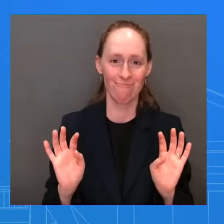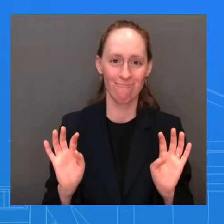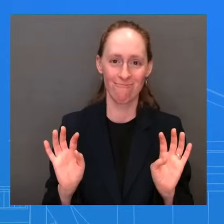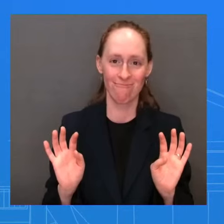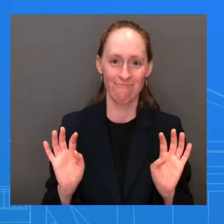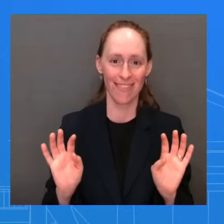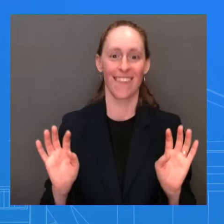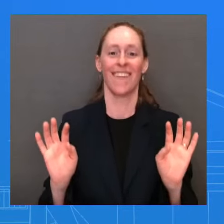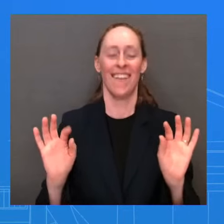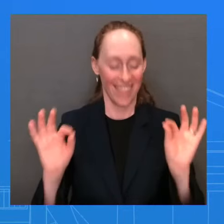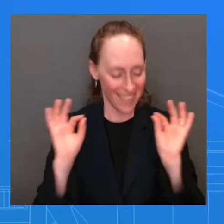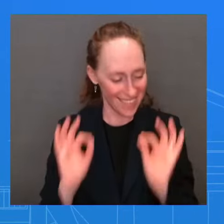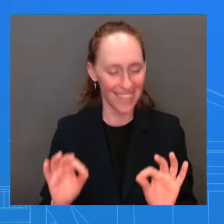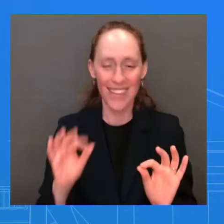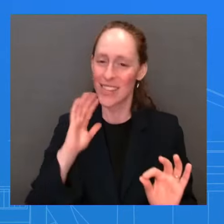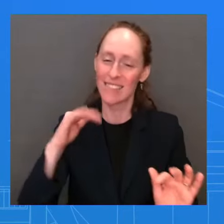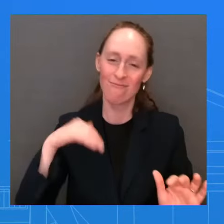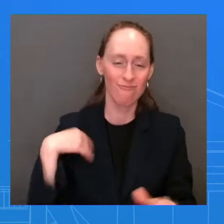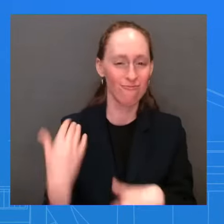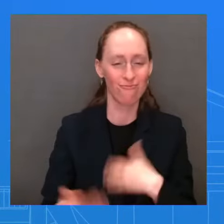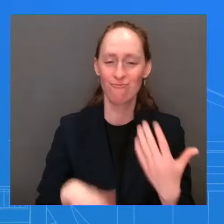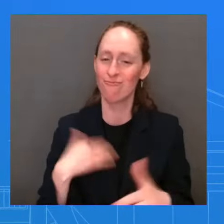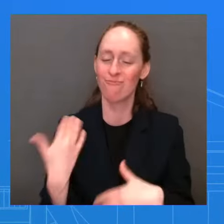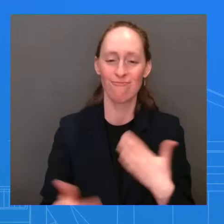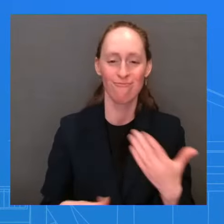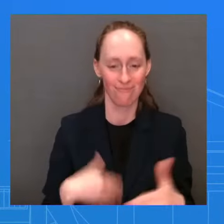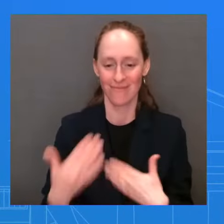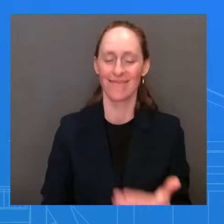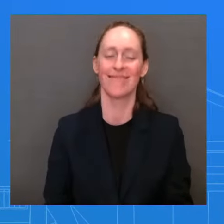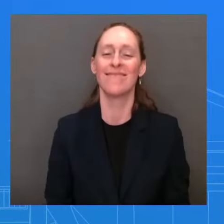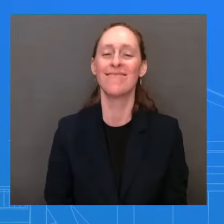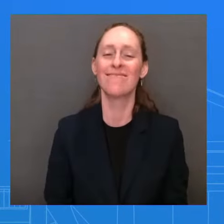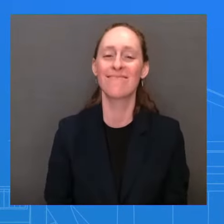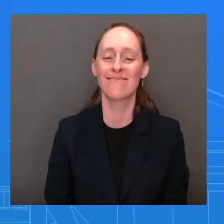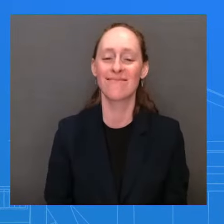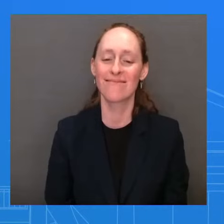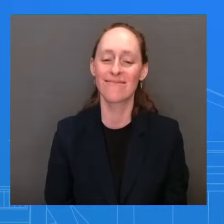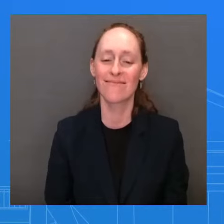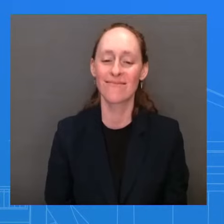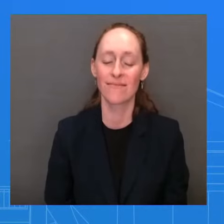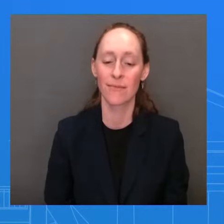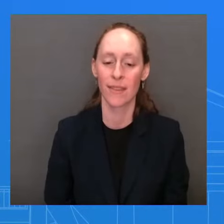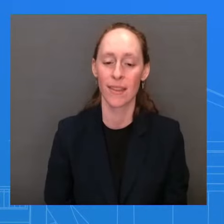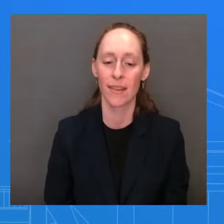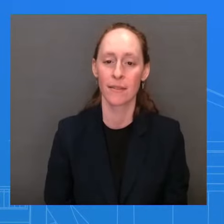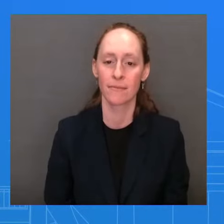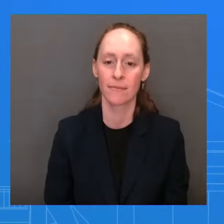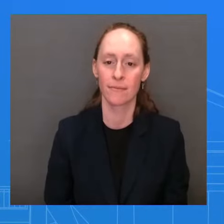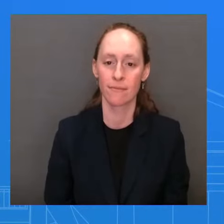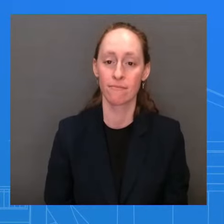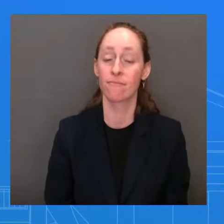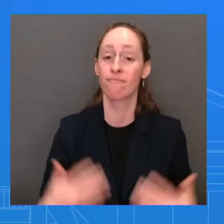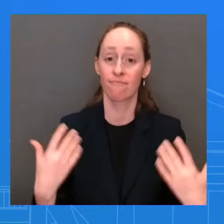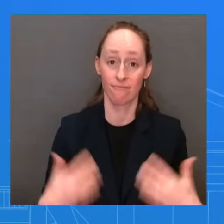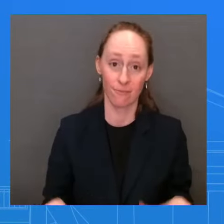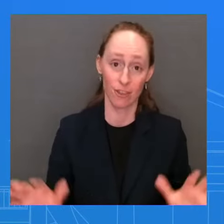and then we'll open it up for questions and answer, per usual. So, speaking of the MAGA proposal